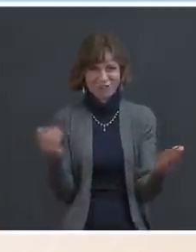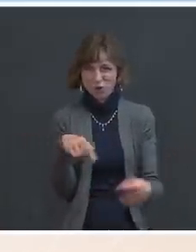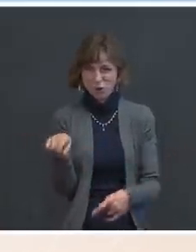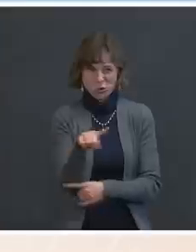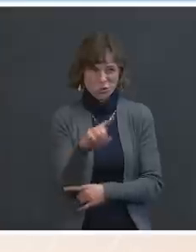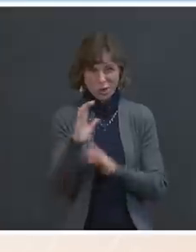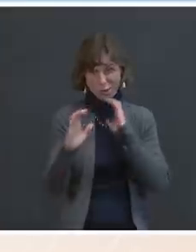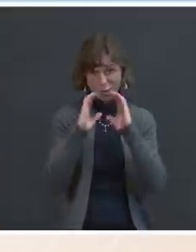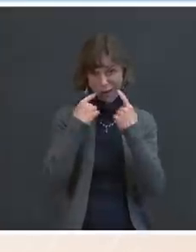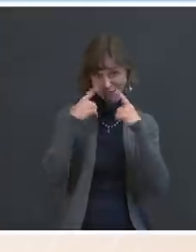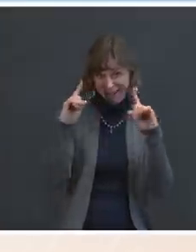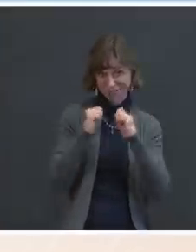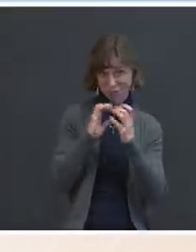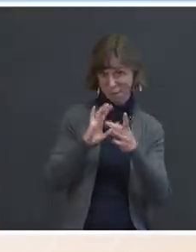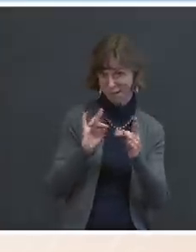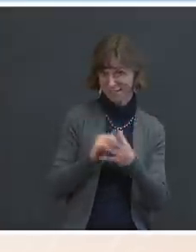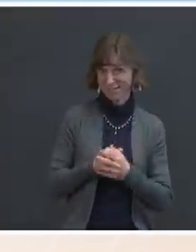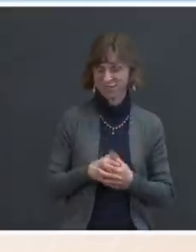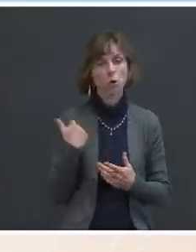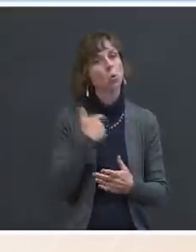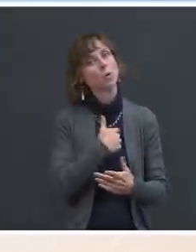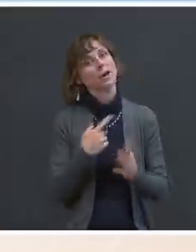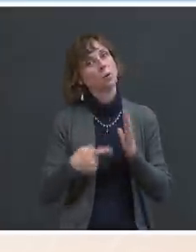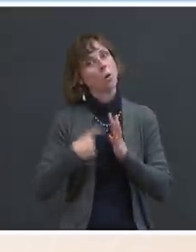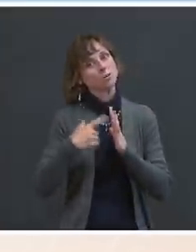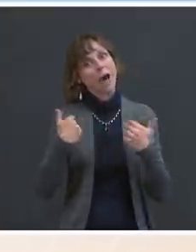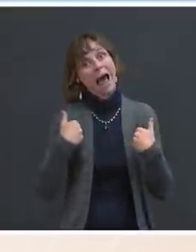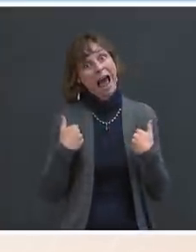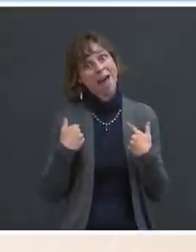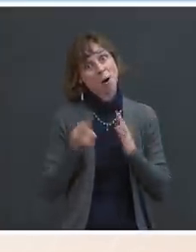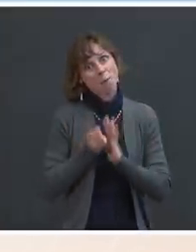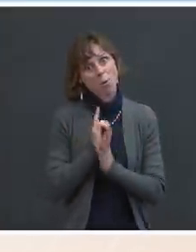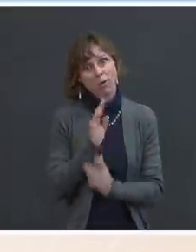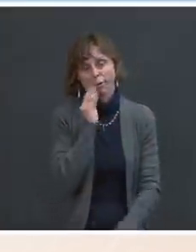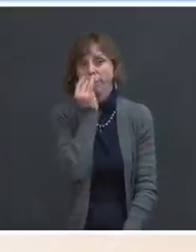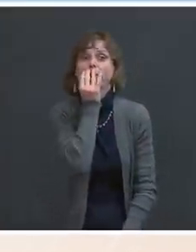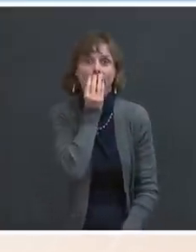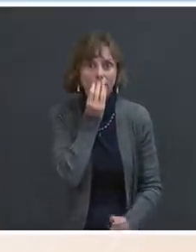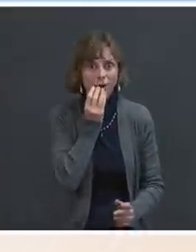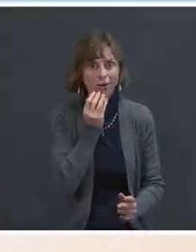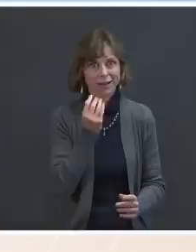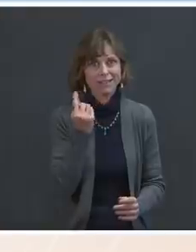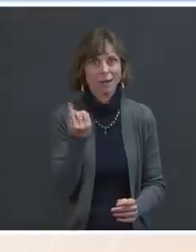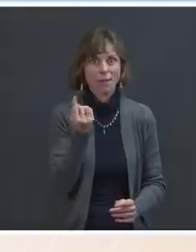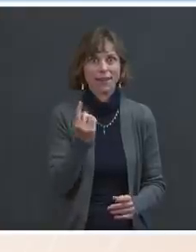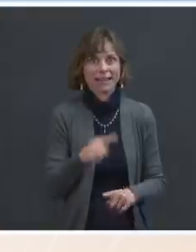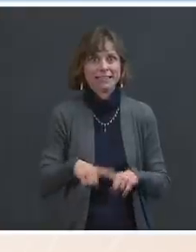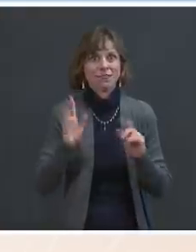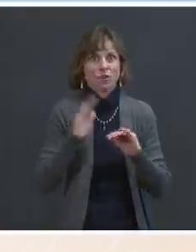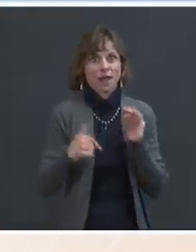And, as we know, we all have moments where we -- where we say something slightly differently than we would like to, and we quickly try to correct it